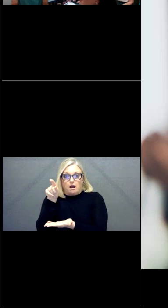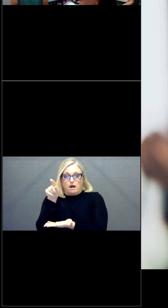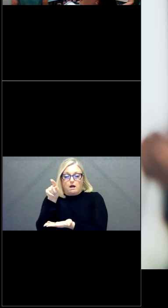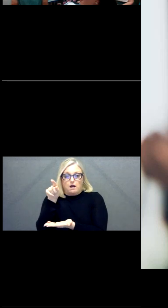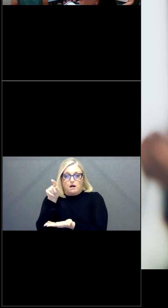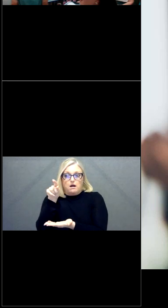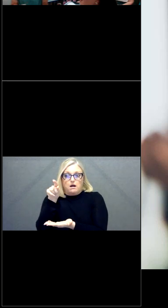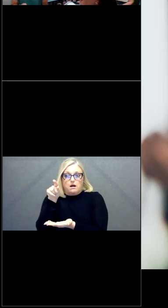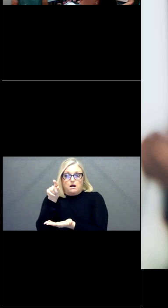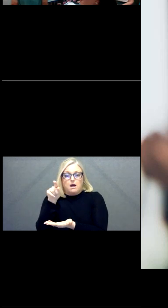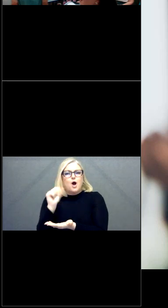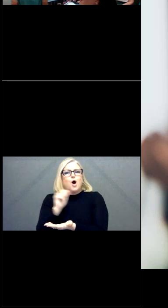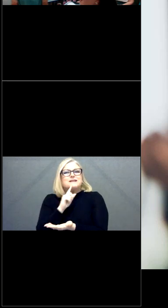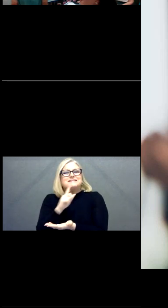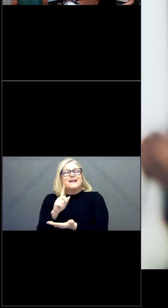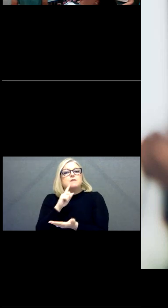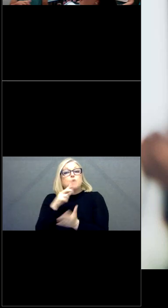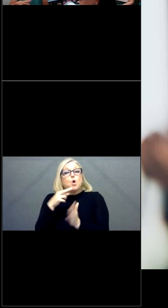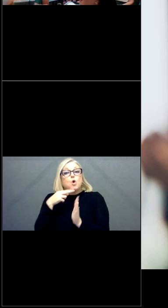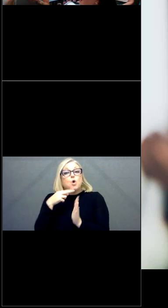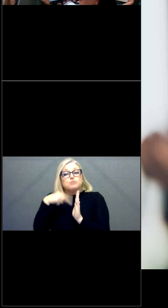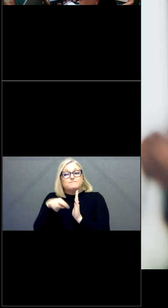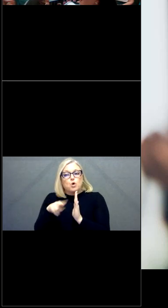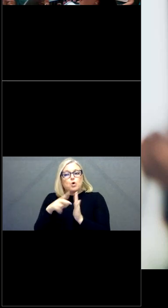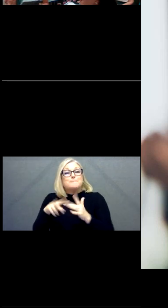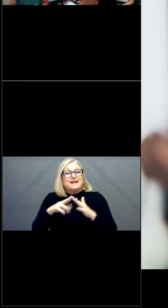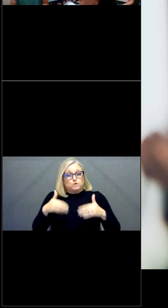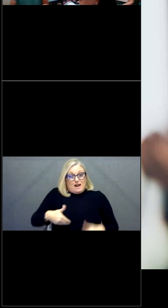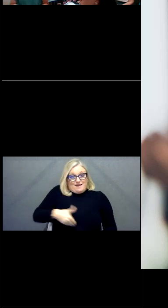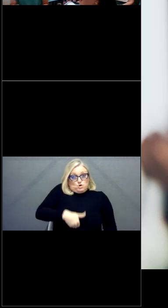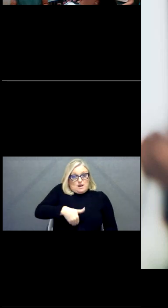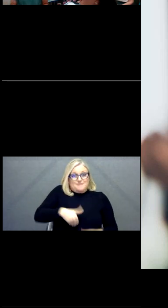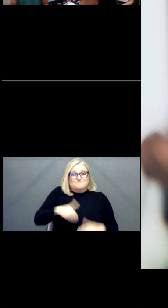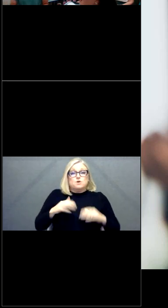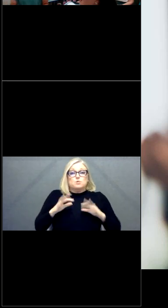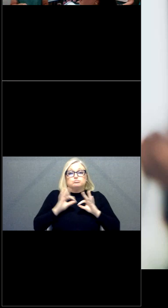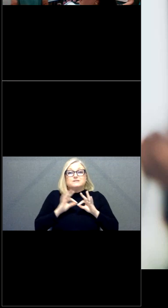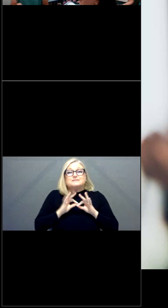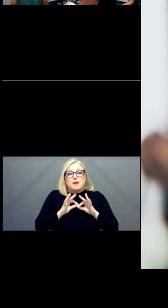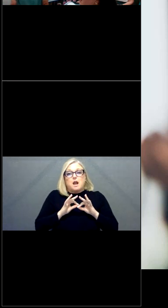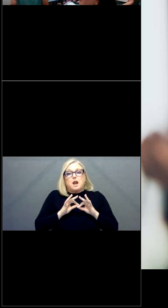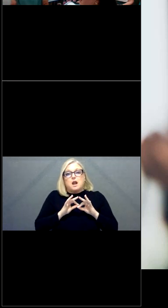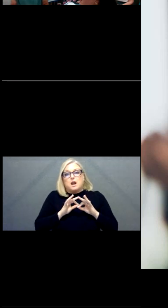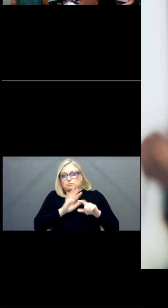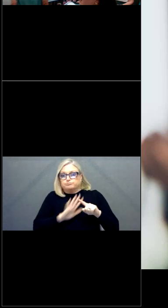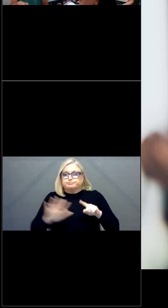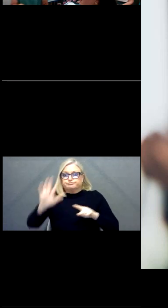referral criteria if you live in the Brisbane um greater area or intend to reside so that's